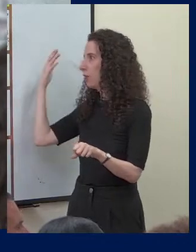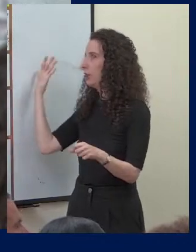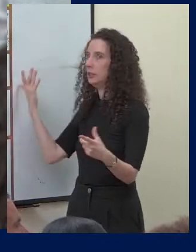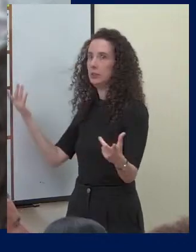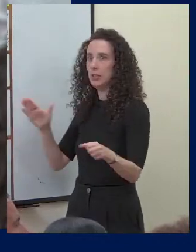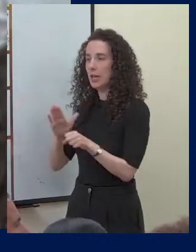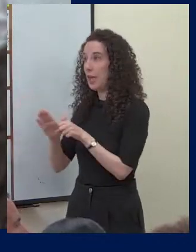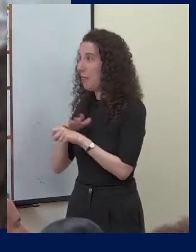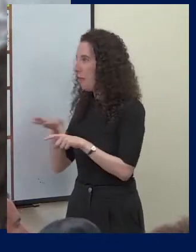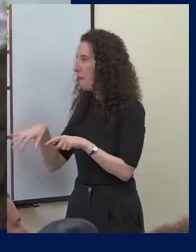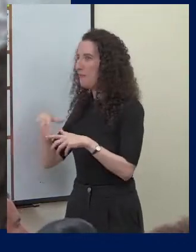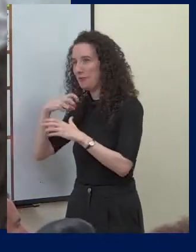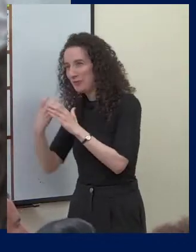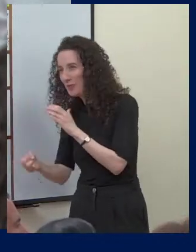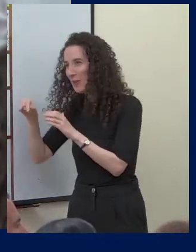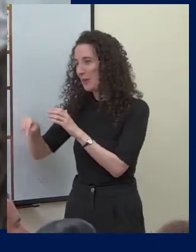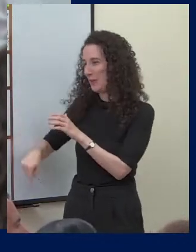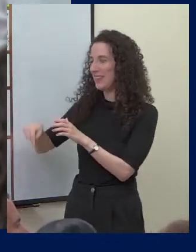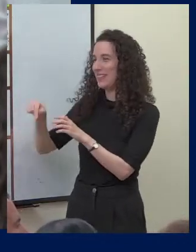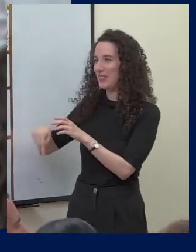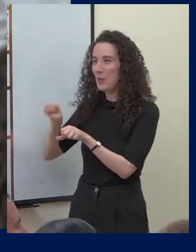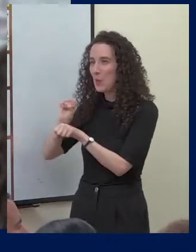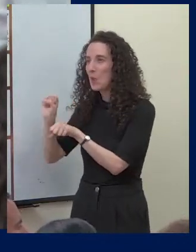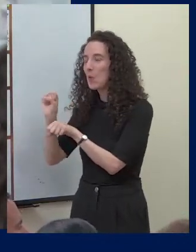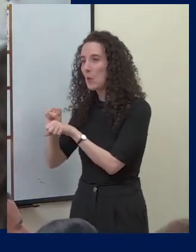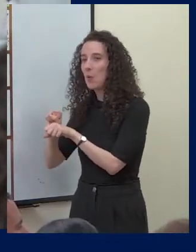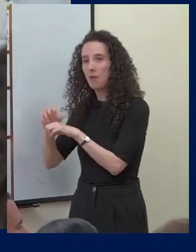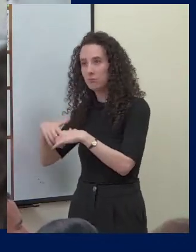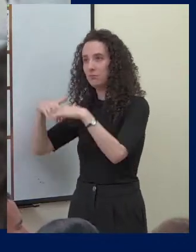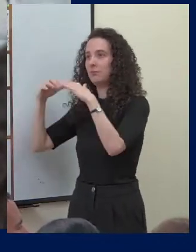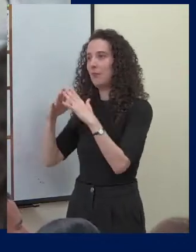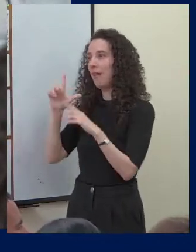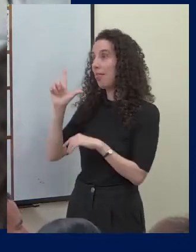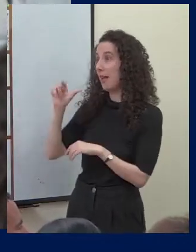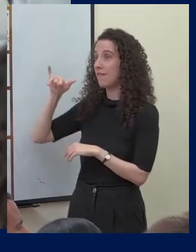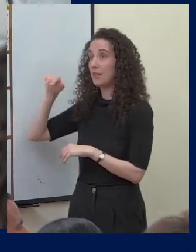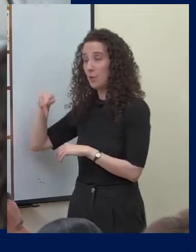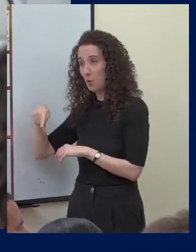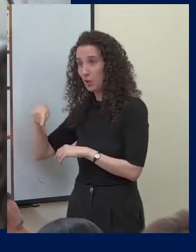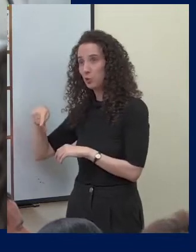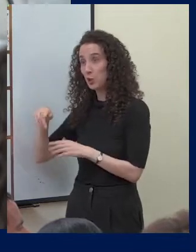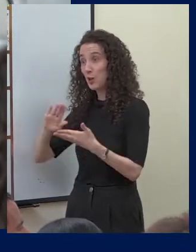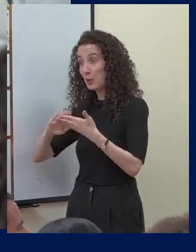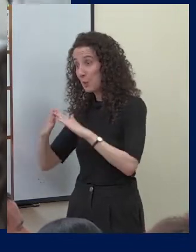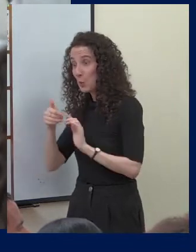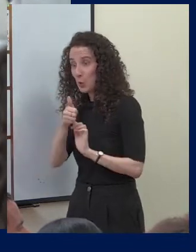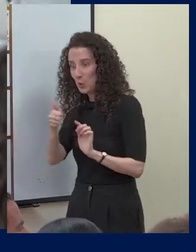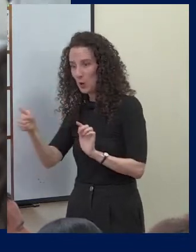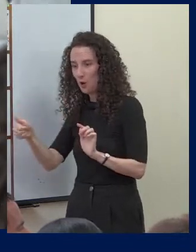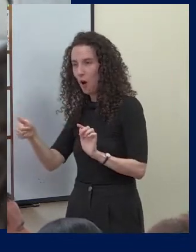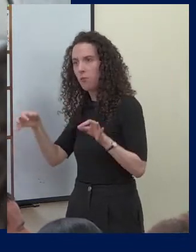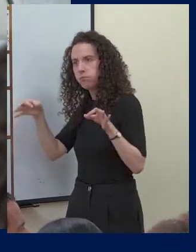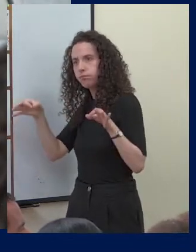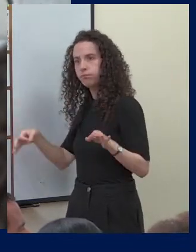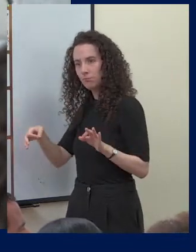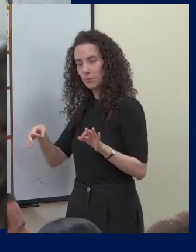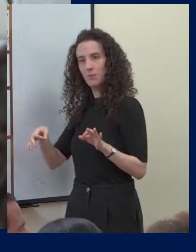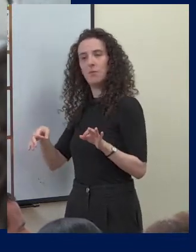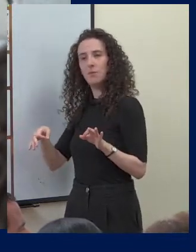to create unity life, life is precious, a community defined base intervention without